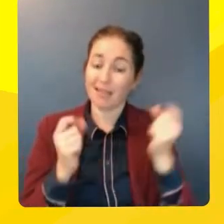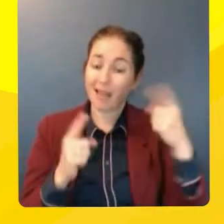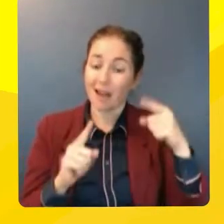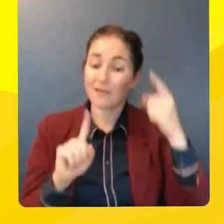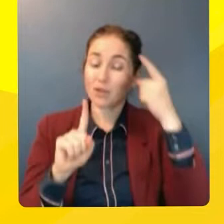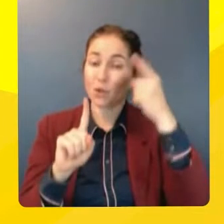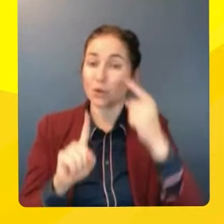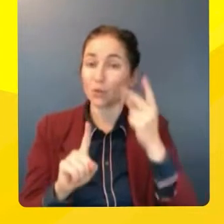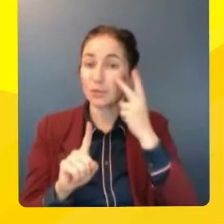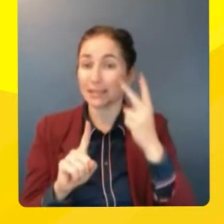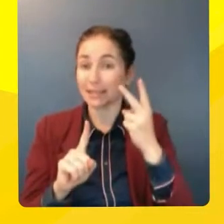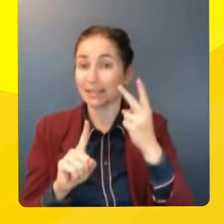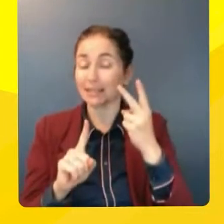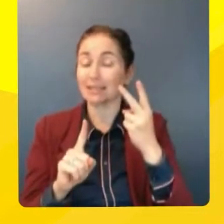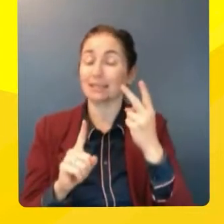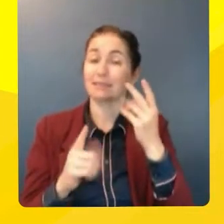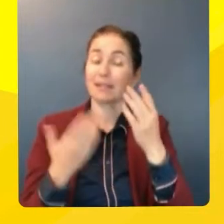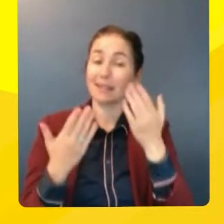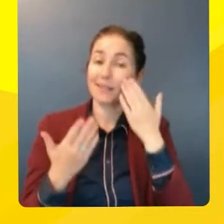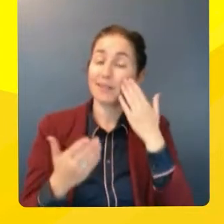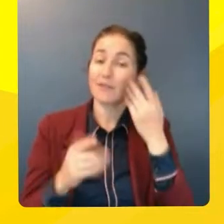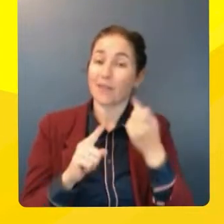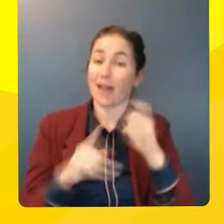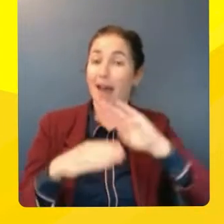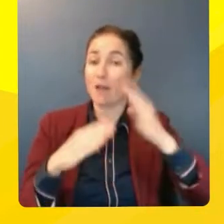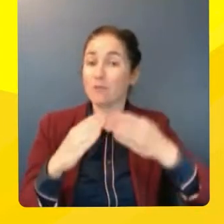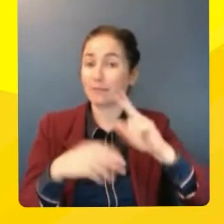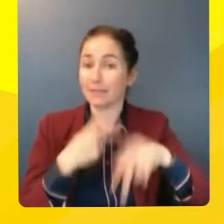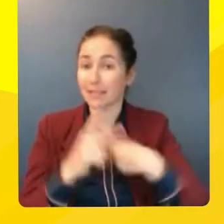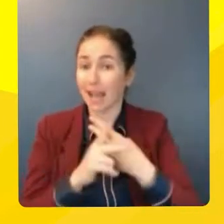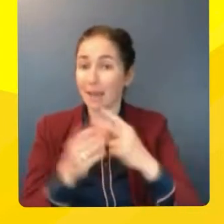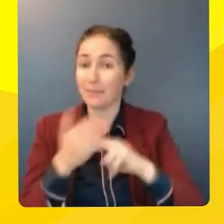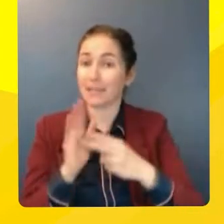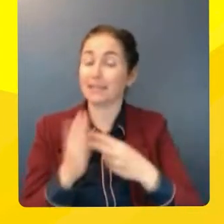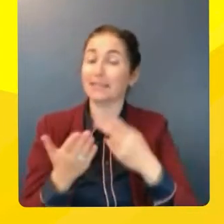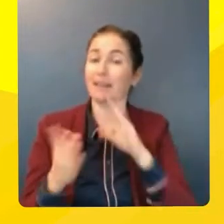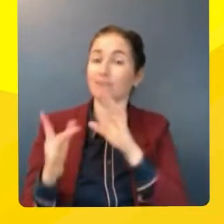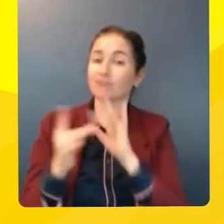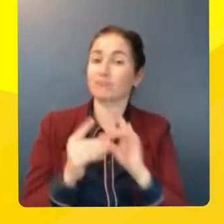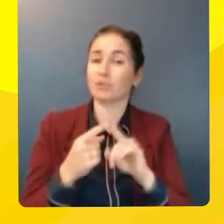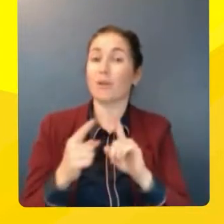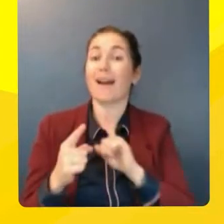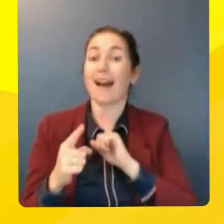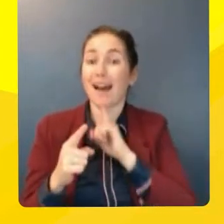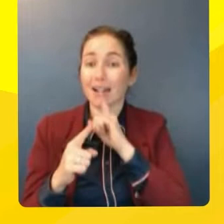setting are of the outcome type, meaning that they pertain to the actual outcomes we wish to see,